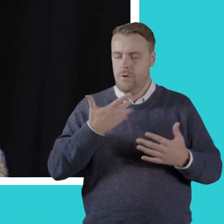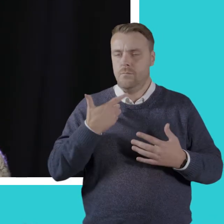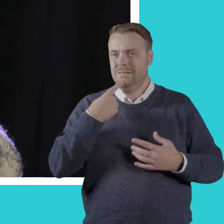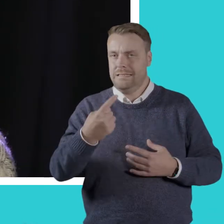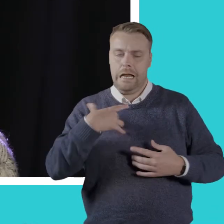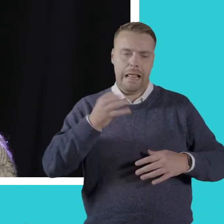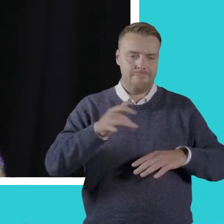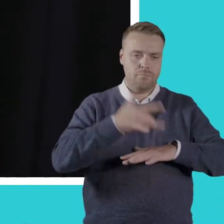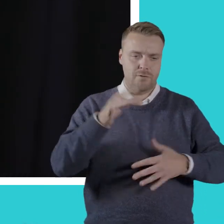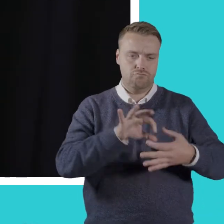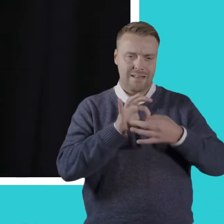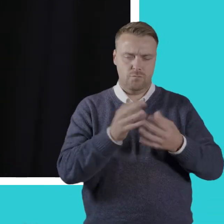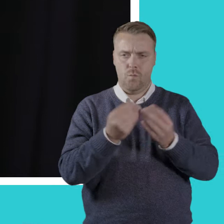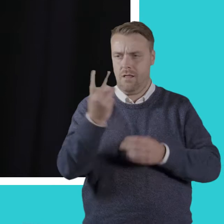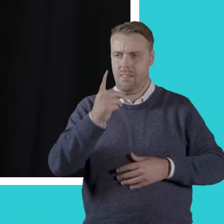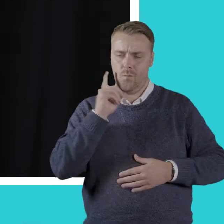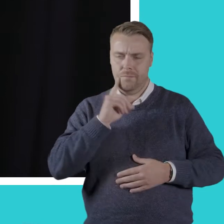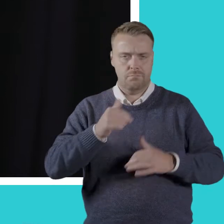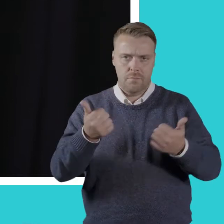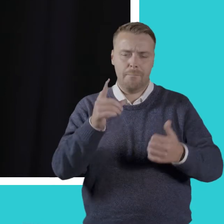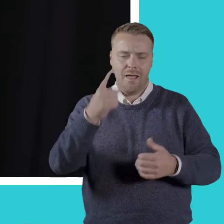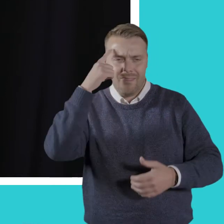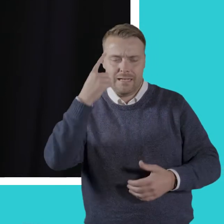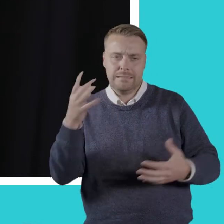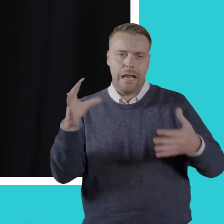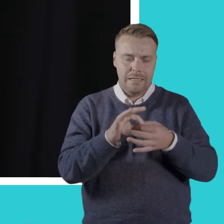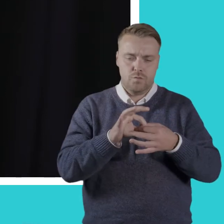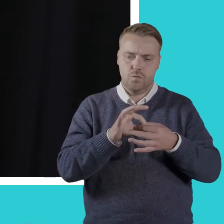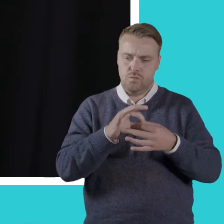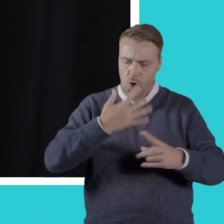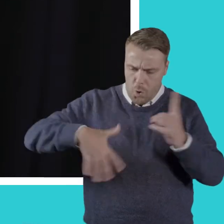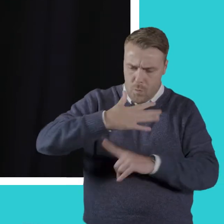talking about this I guess it's about conflict and inter-community conflict and competition I